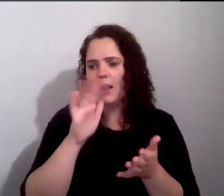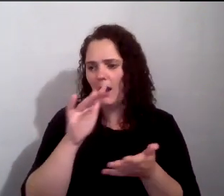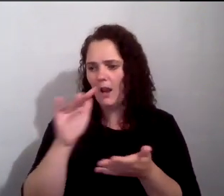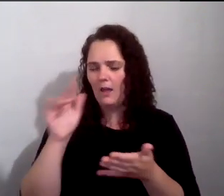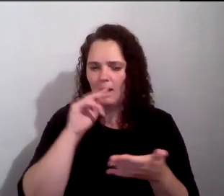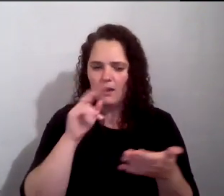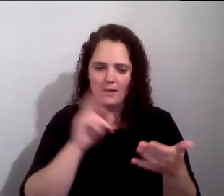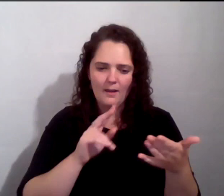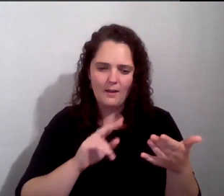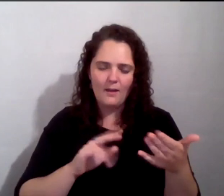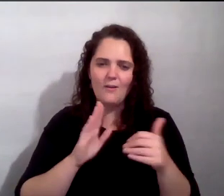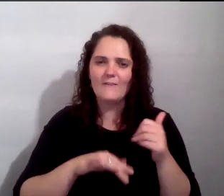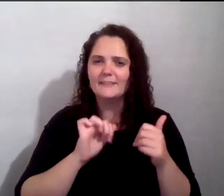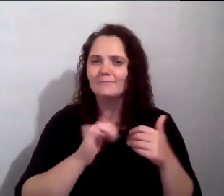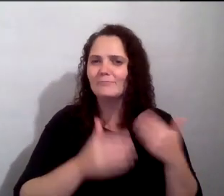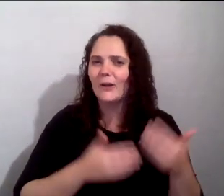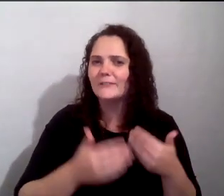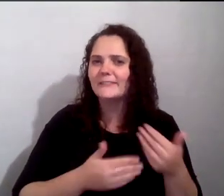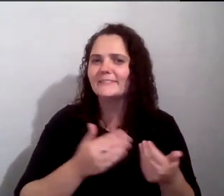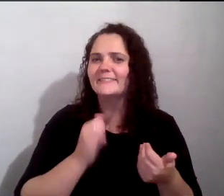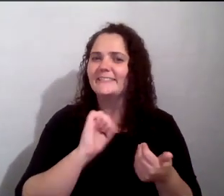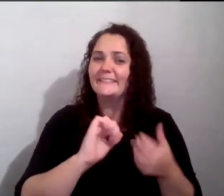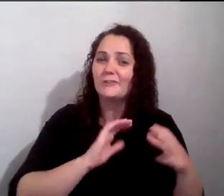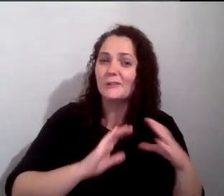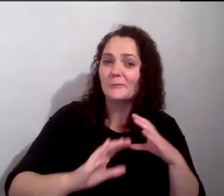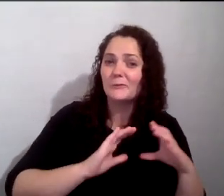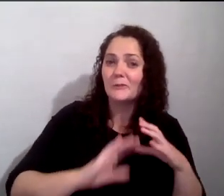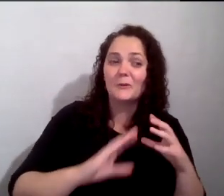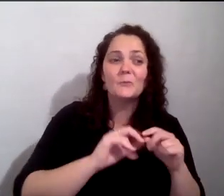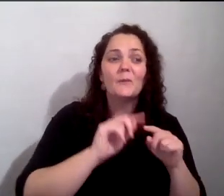all sorts of individuals, with artists, with members of his family, with his